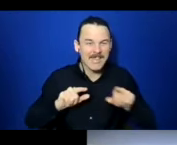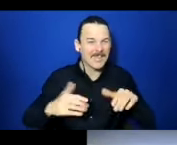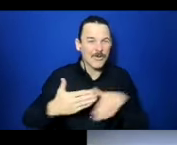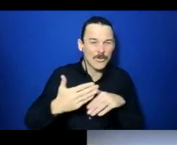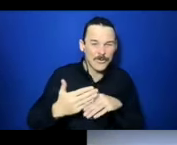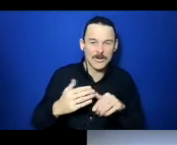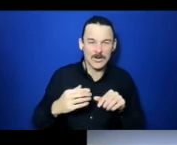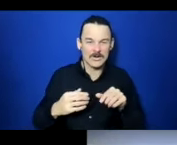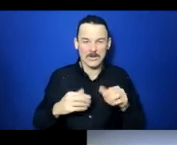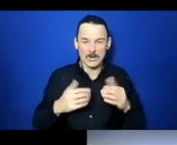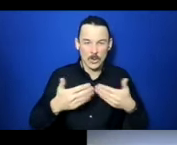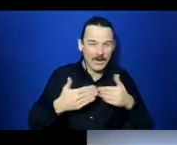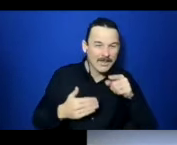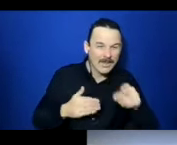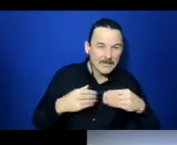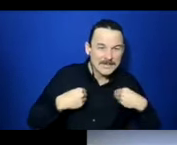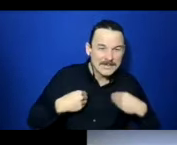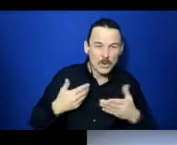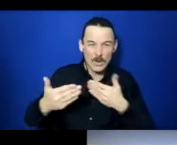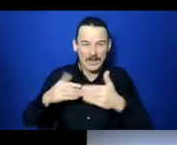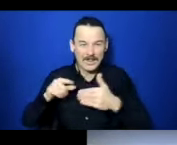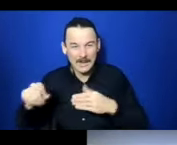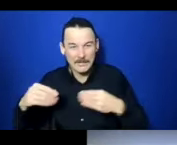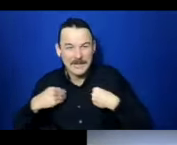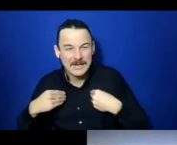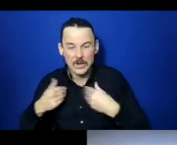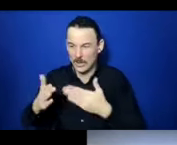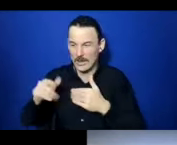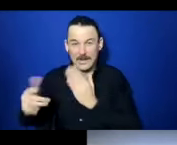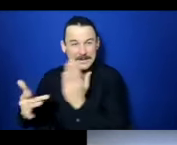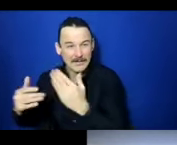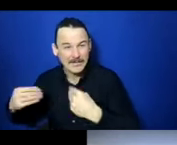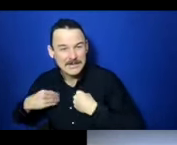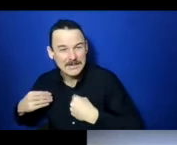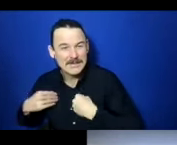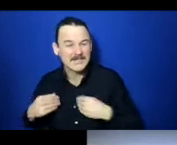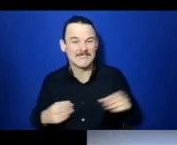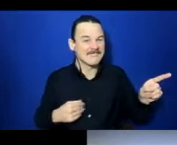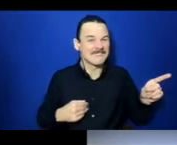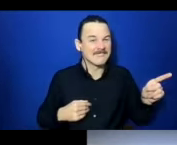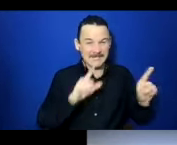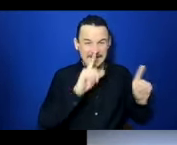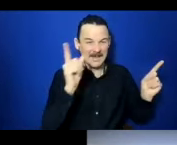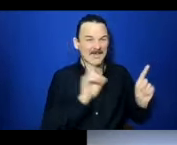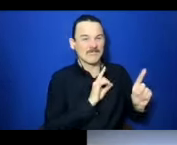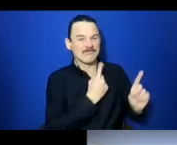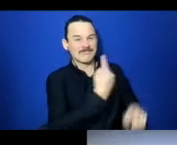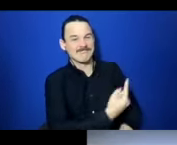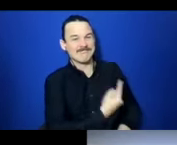or you're going to deploy some kind of kiosks, you know there's going to have to be a lot of